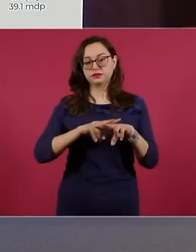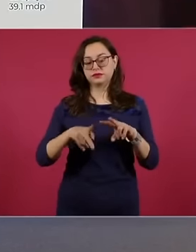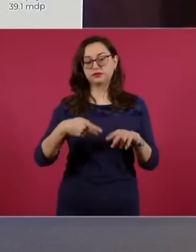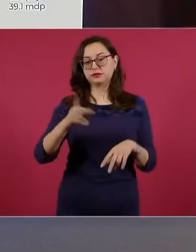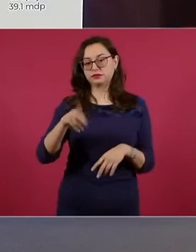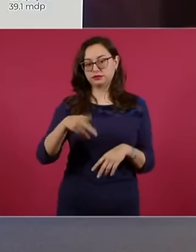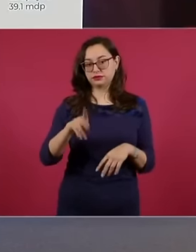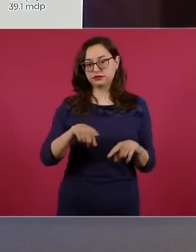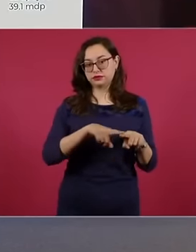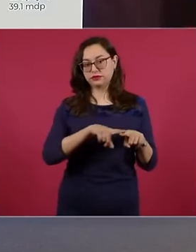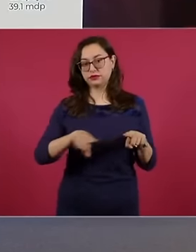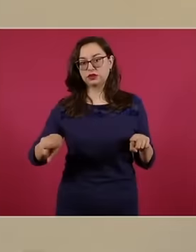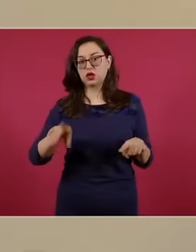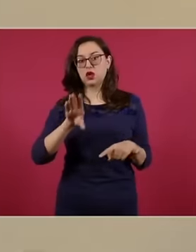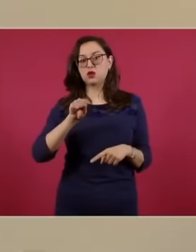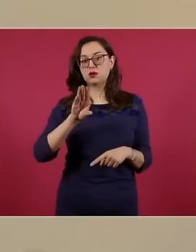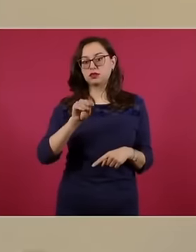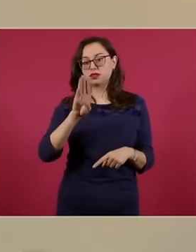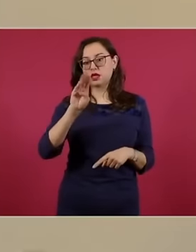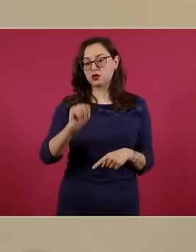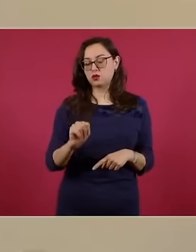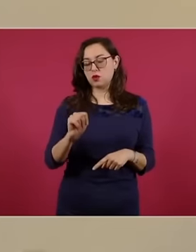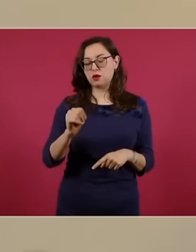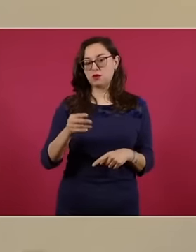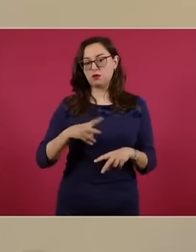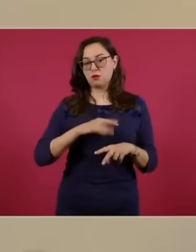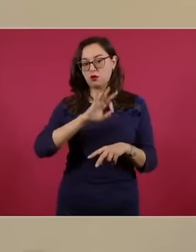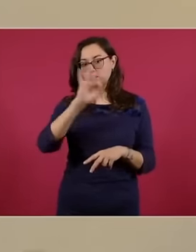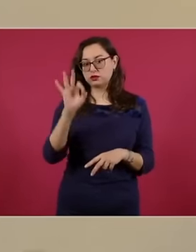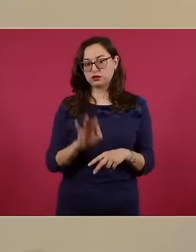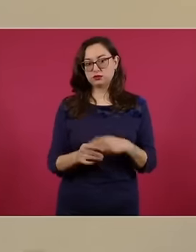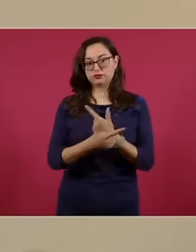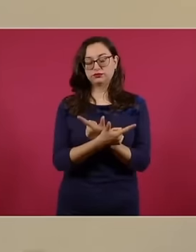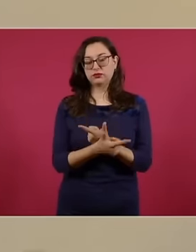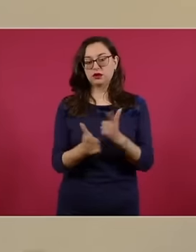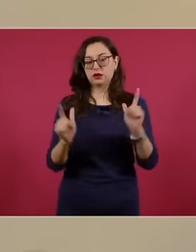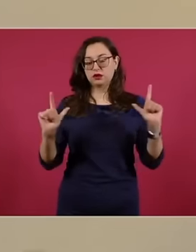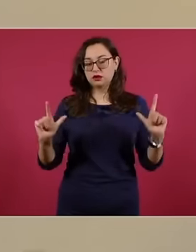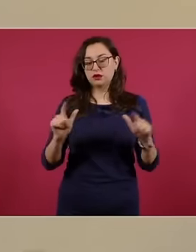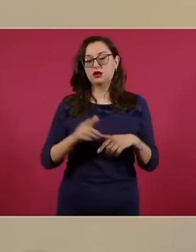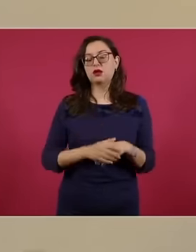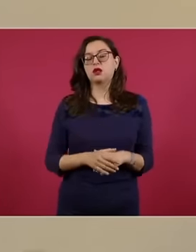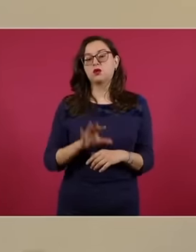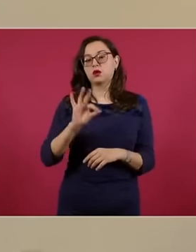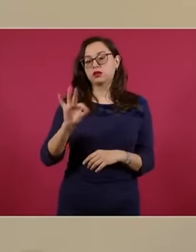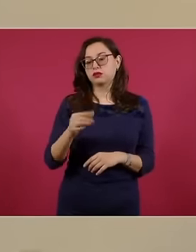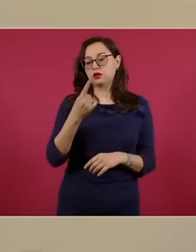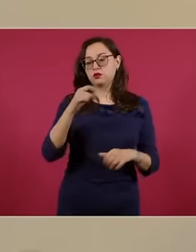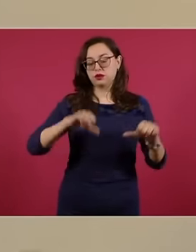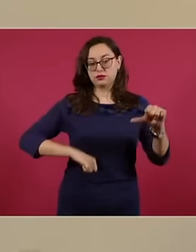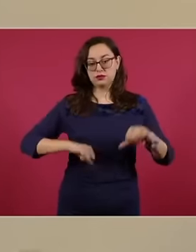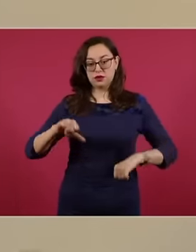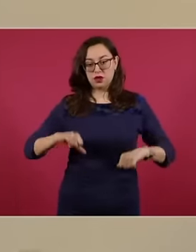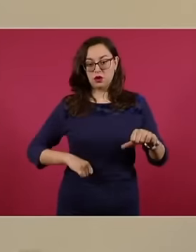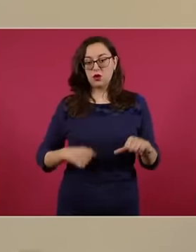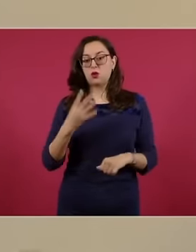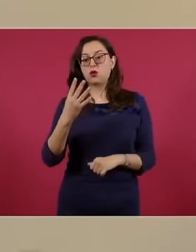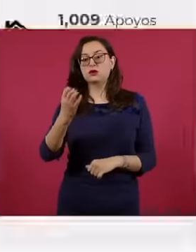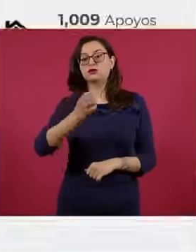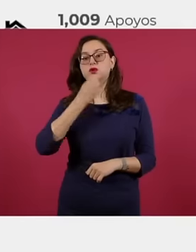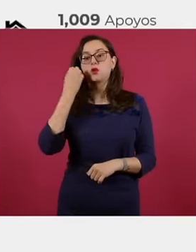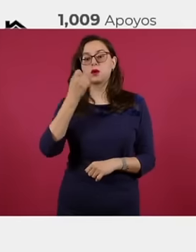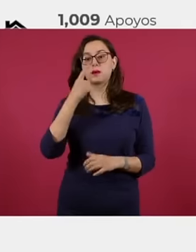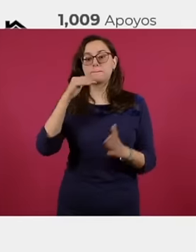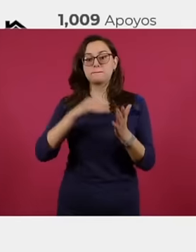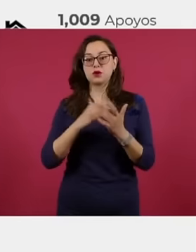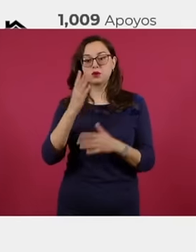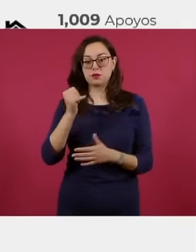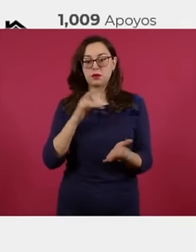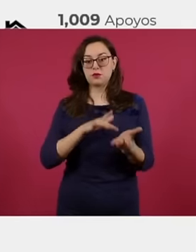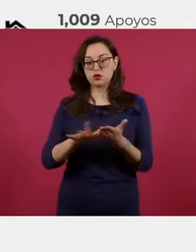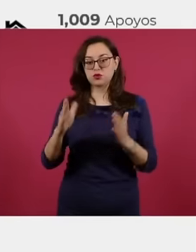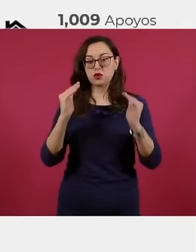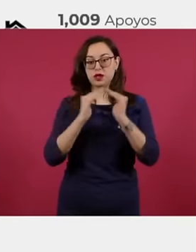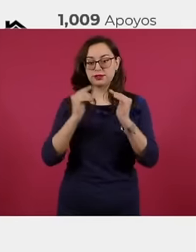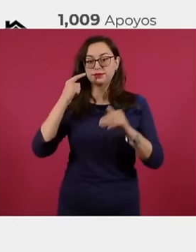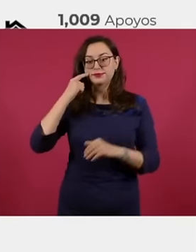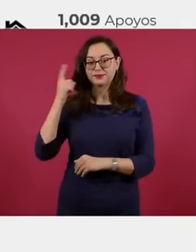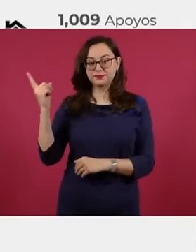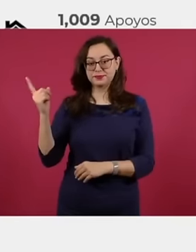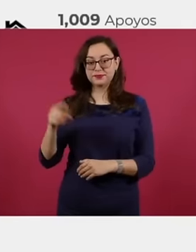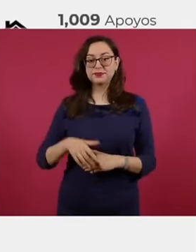released 41 community works four schools 100 housing supports forward other examples